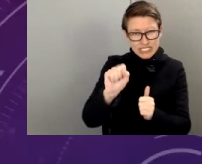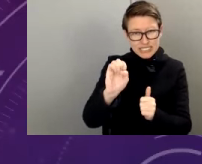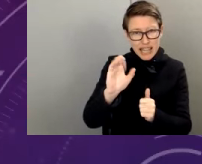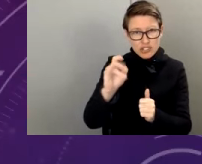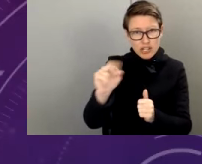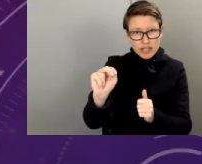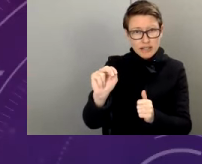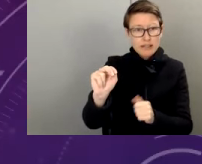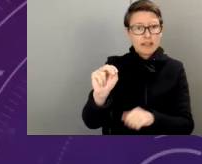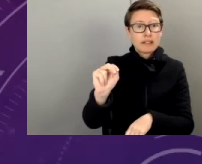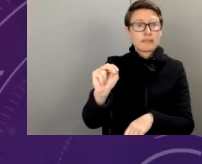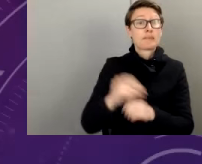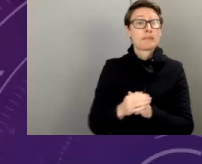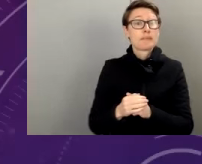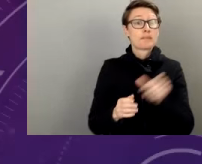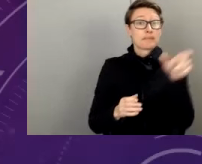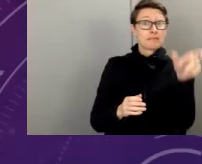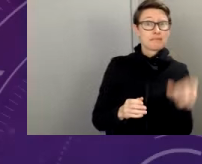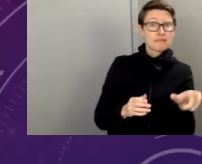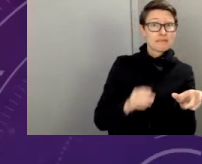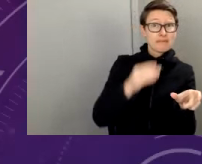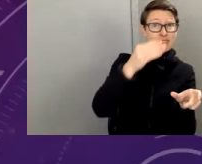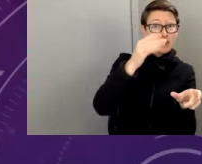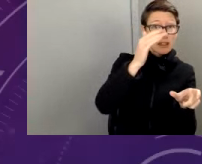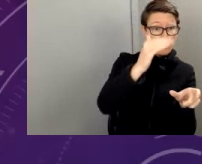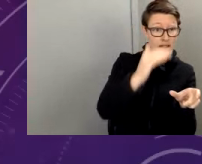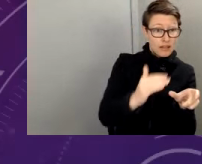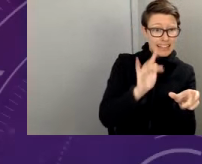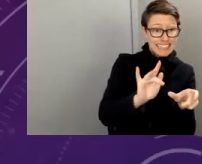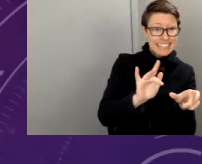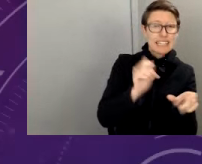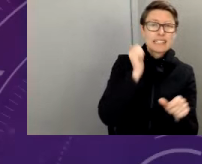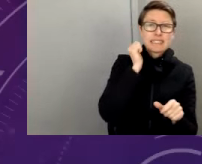in the menu bars. You would click on the daily work tab, the briefcase